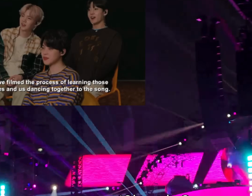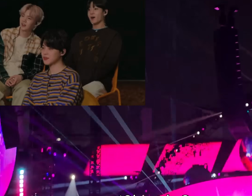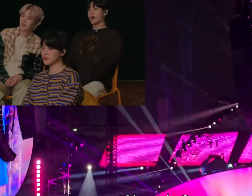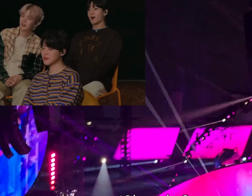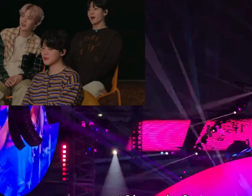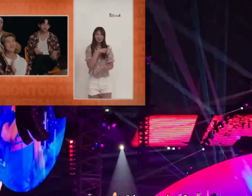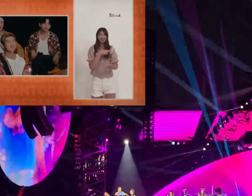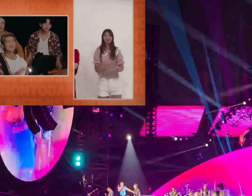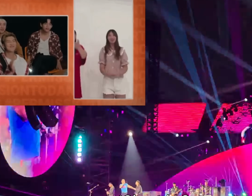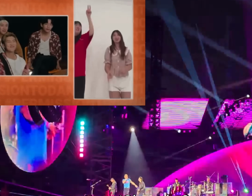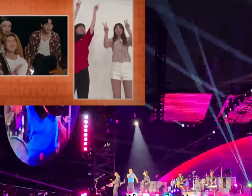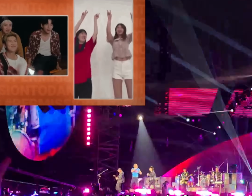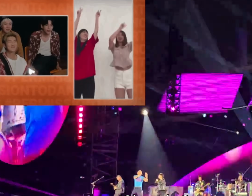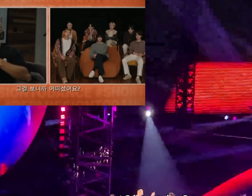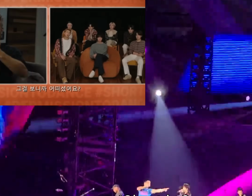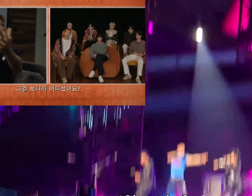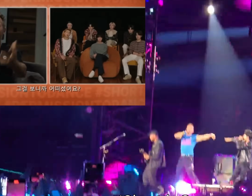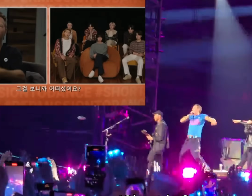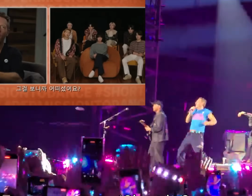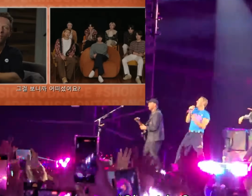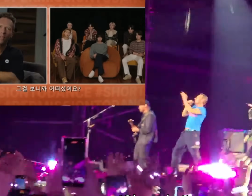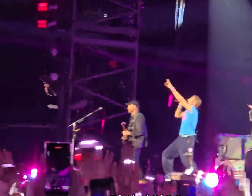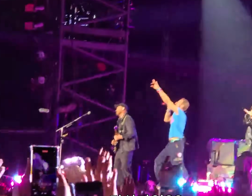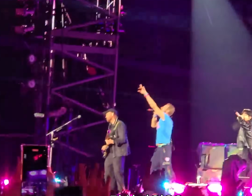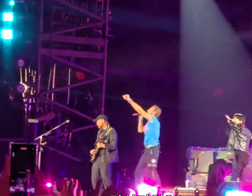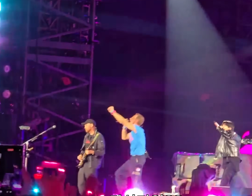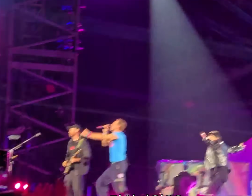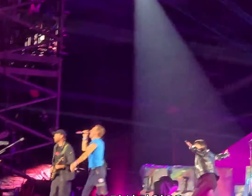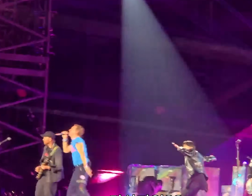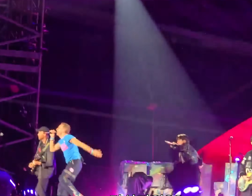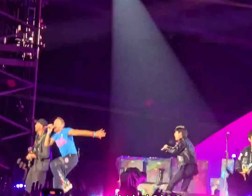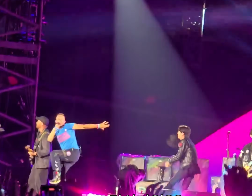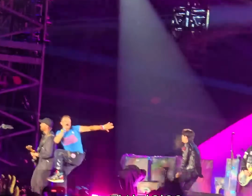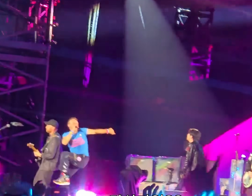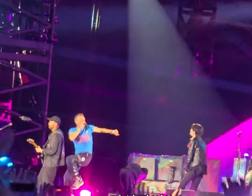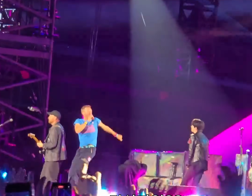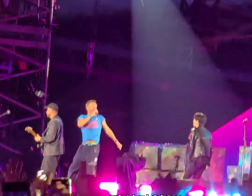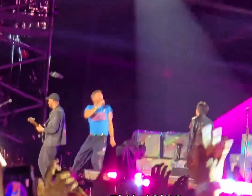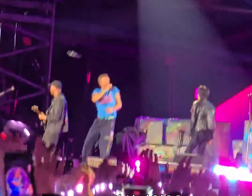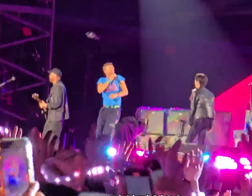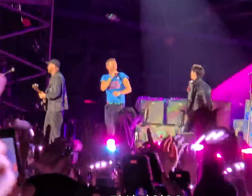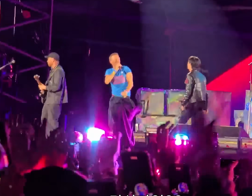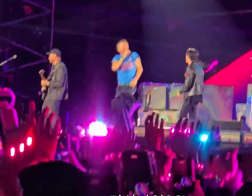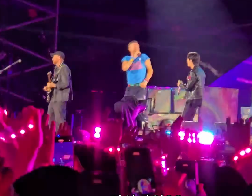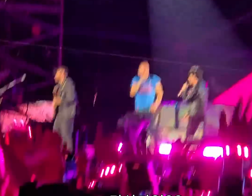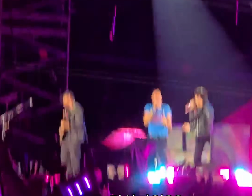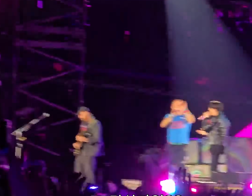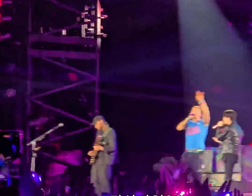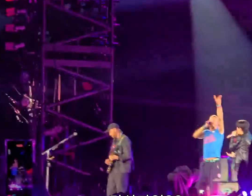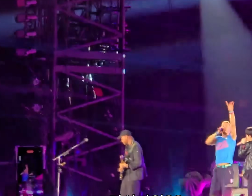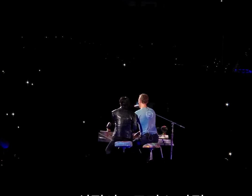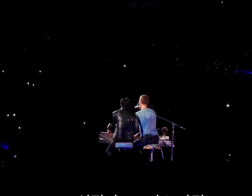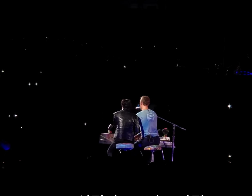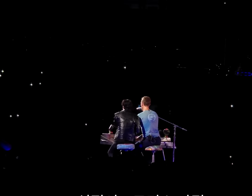Do you remember? Appreciation time.